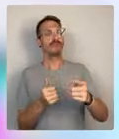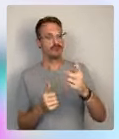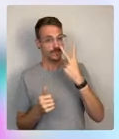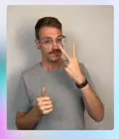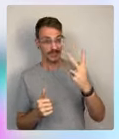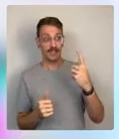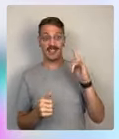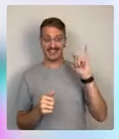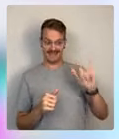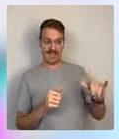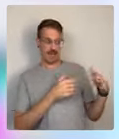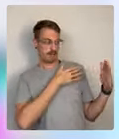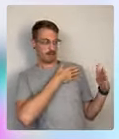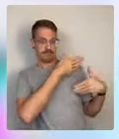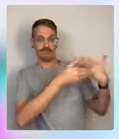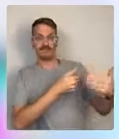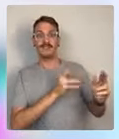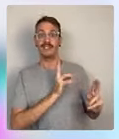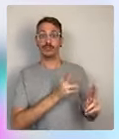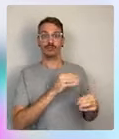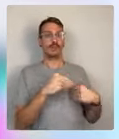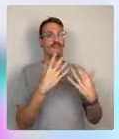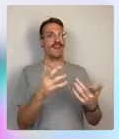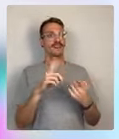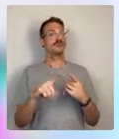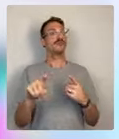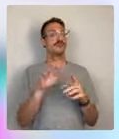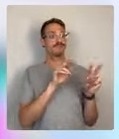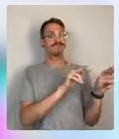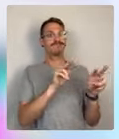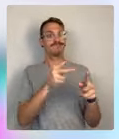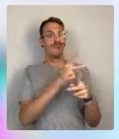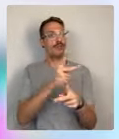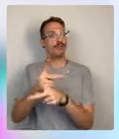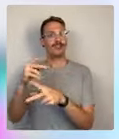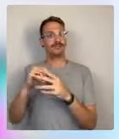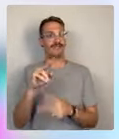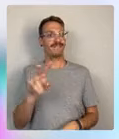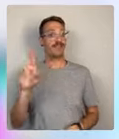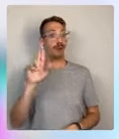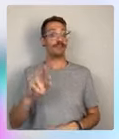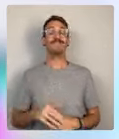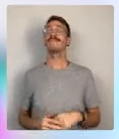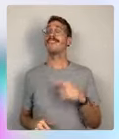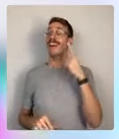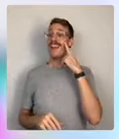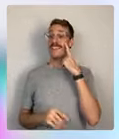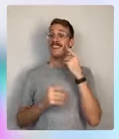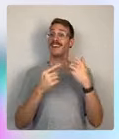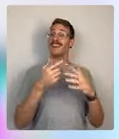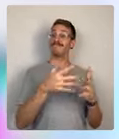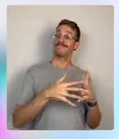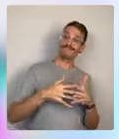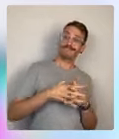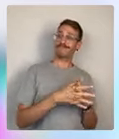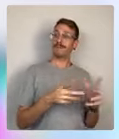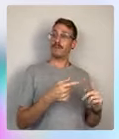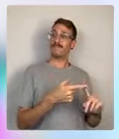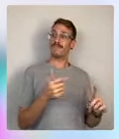What challenges do you feel that legacy presents to moderation in VR? I think being grounded in gaming